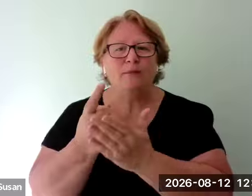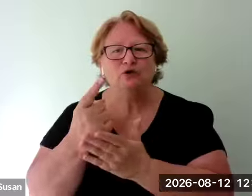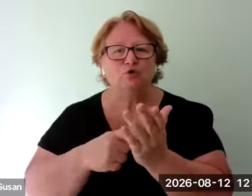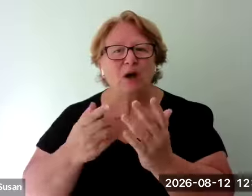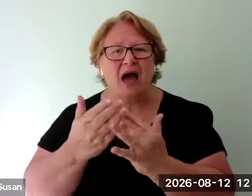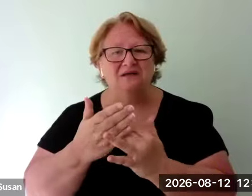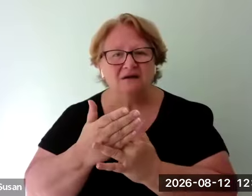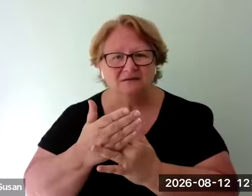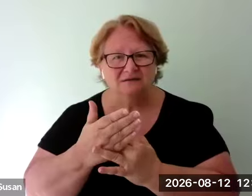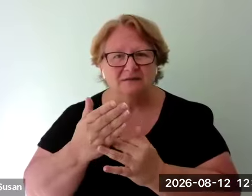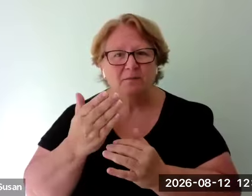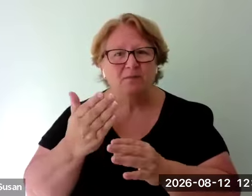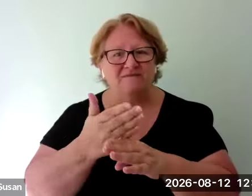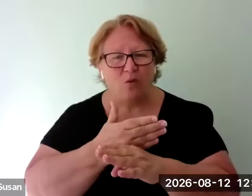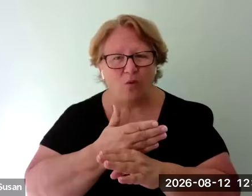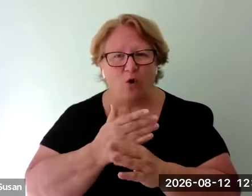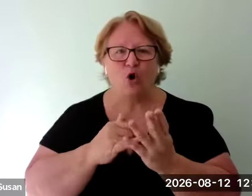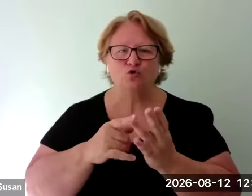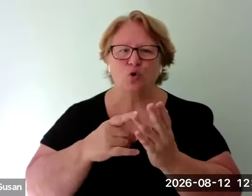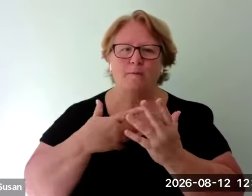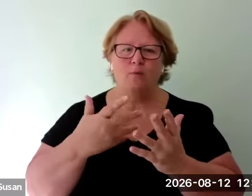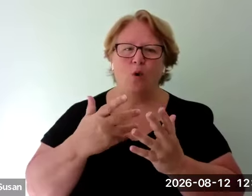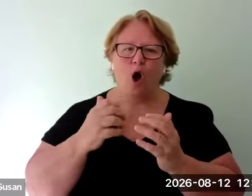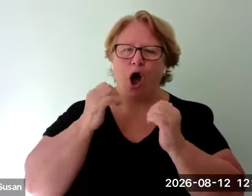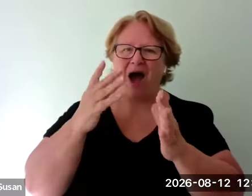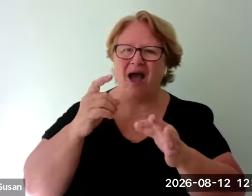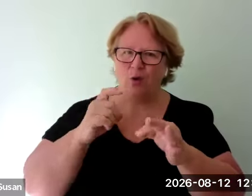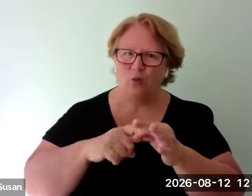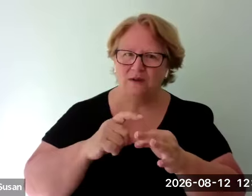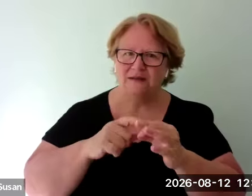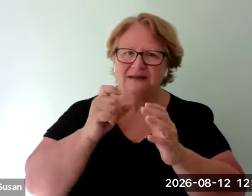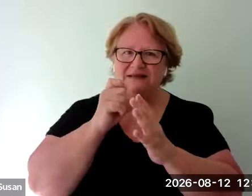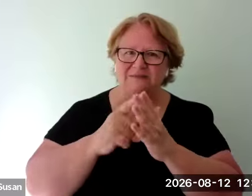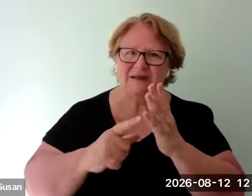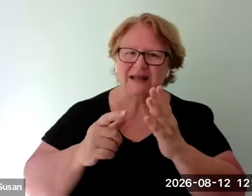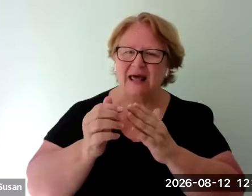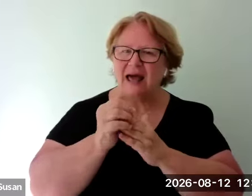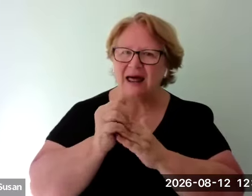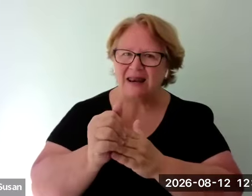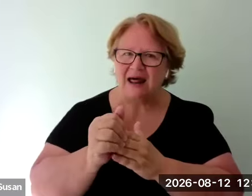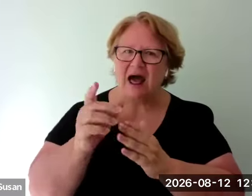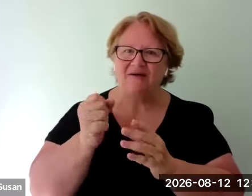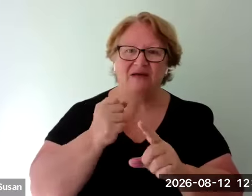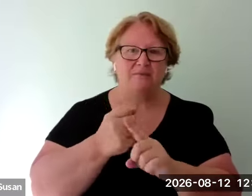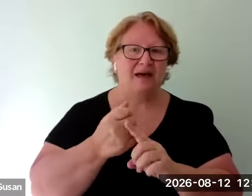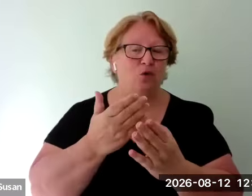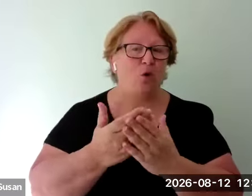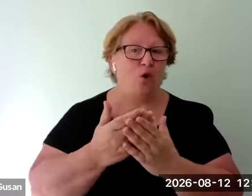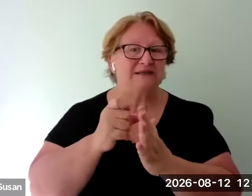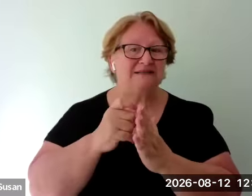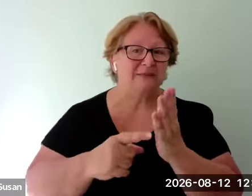representative organisations that they would not have otherwise had access to. And strengthen practice and high